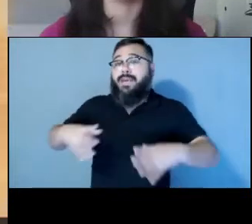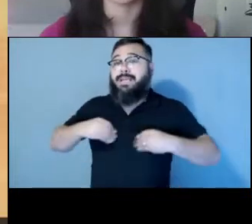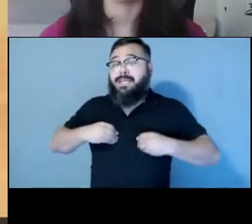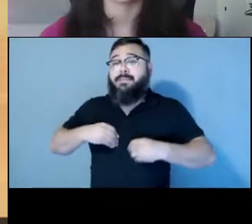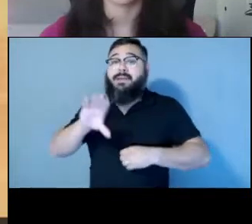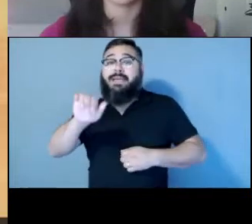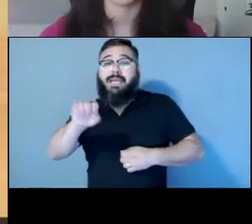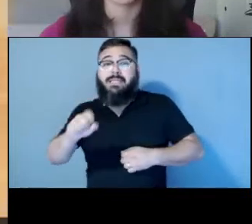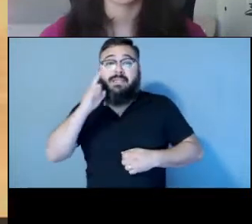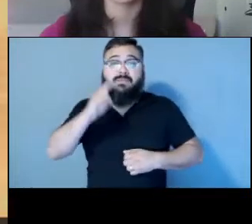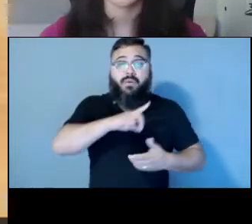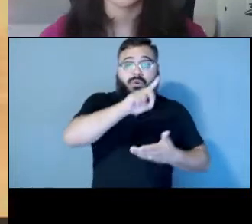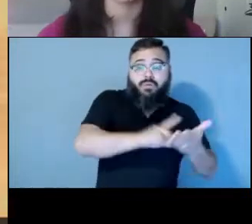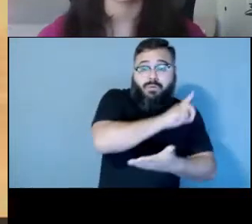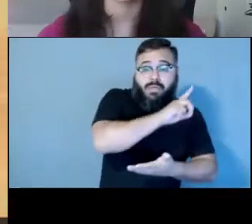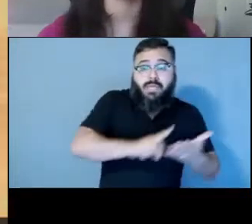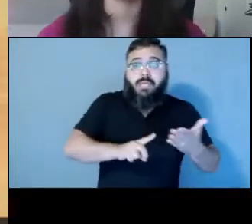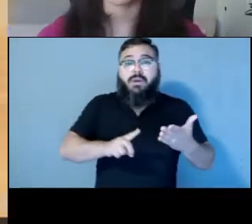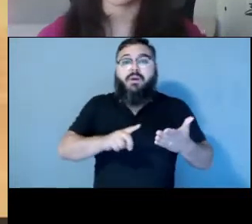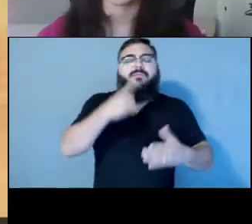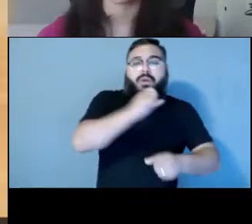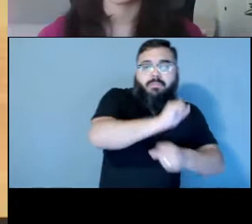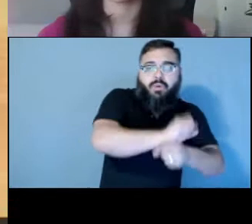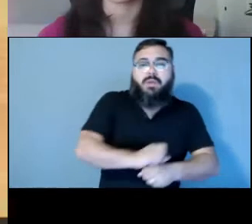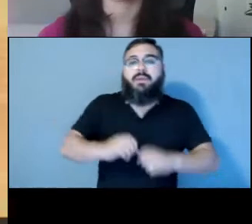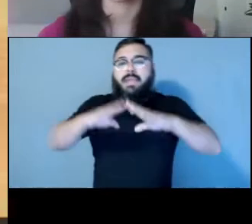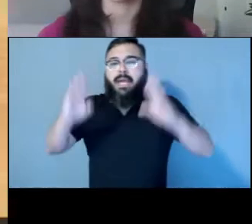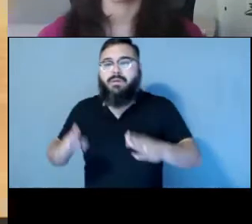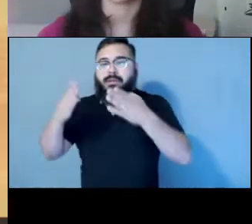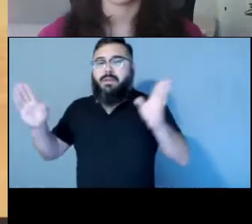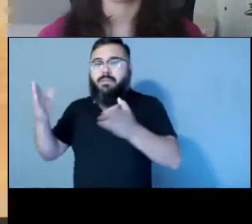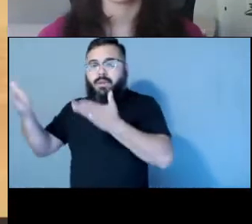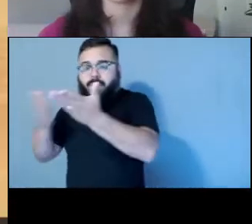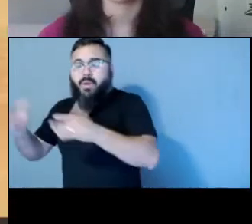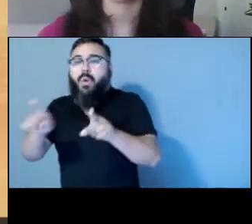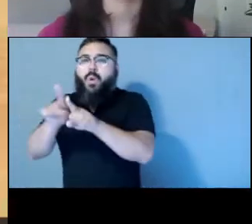and public accommodations, but we also have a healthcare team that works on issues around health care,